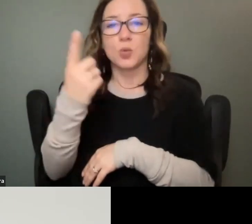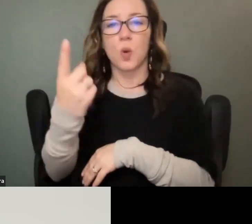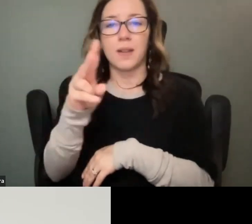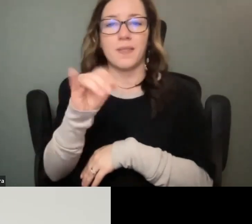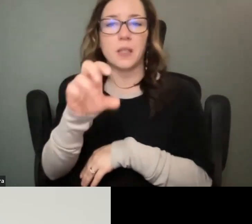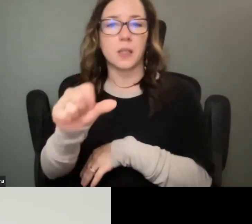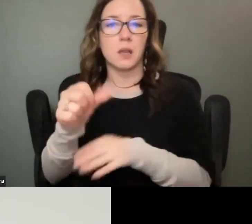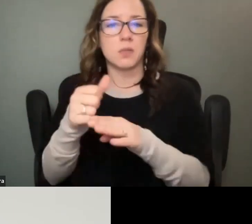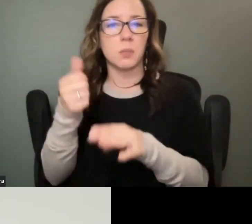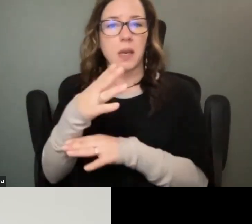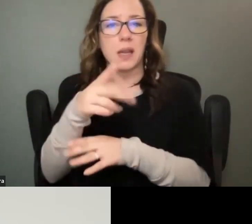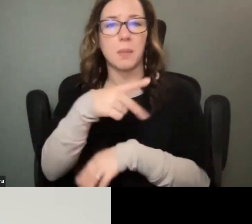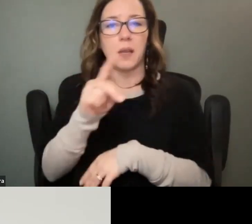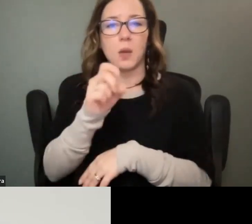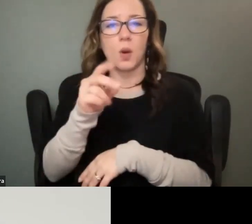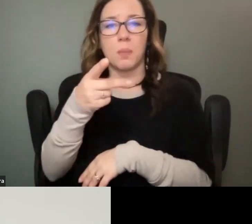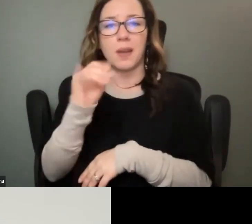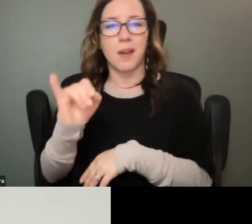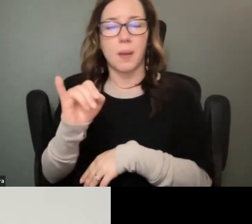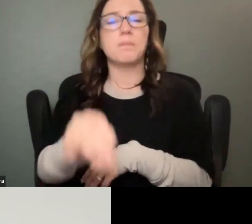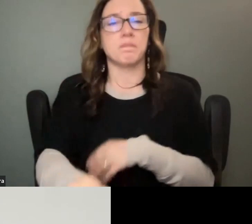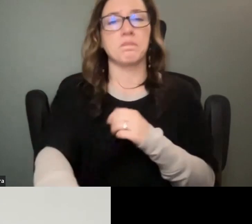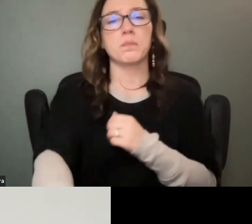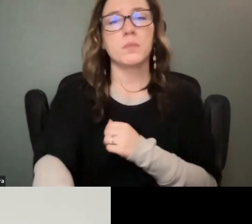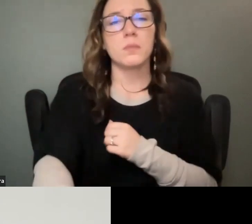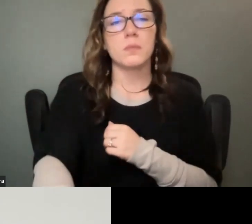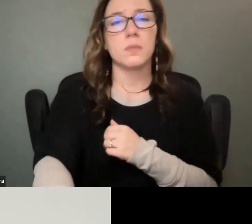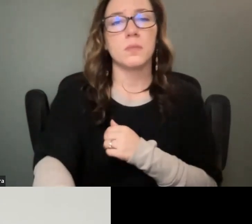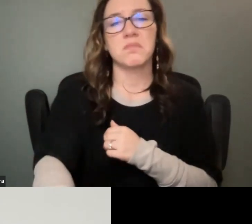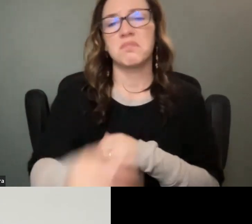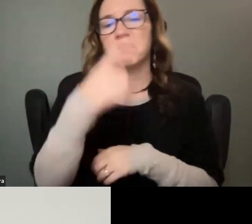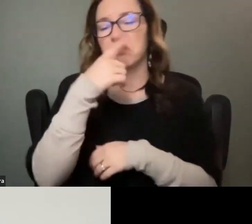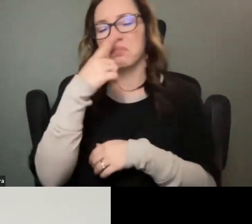email, we will be